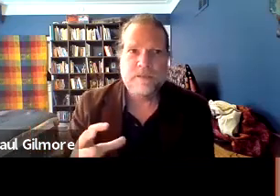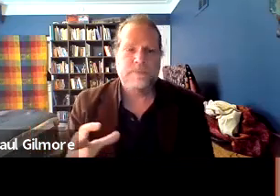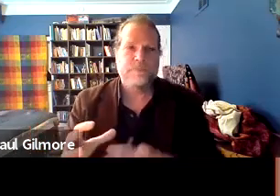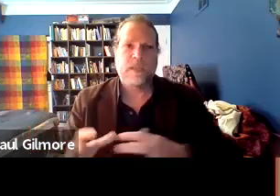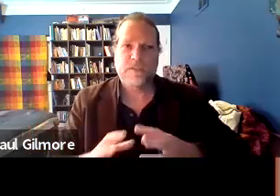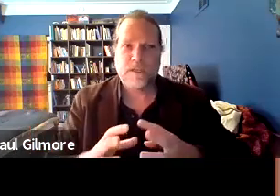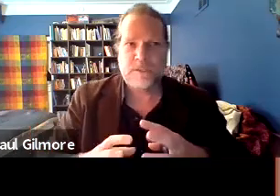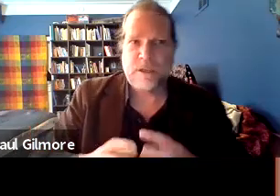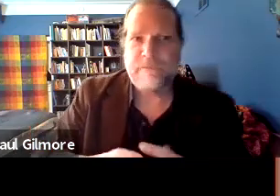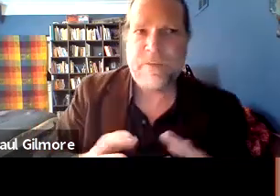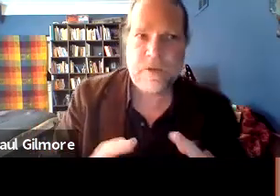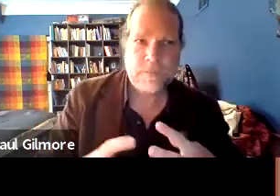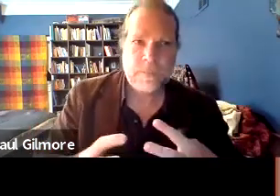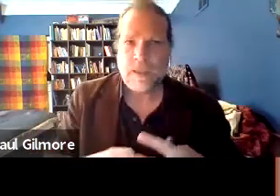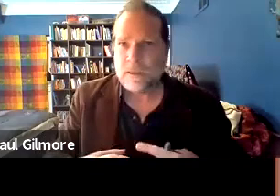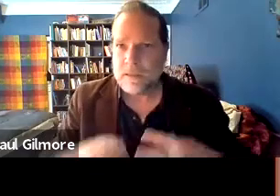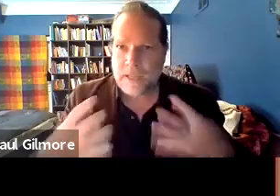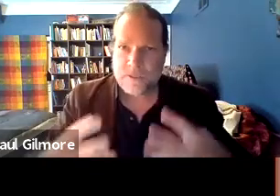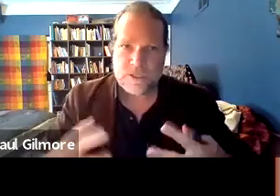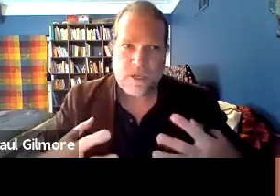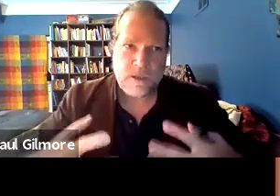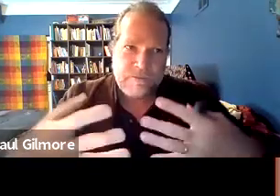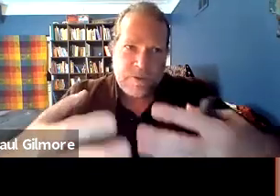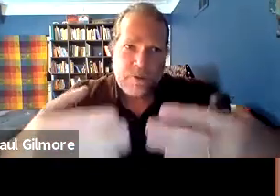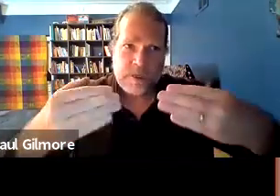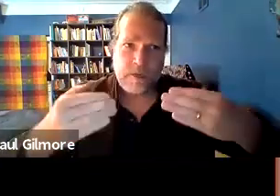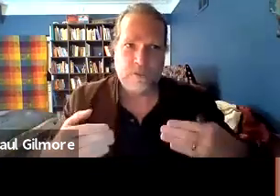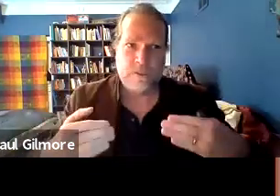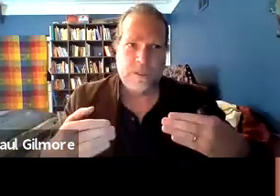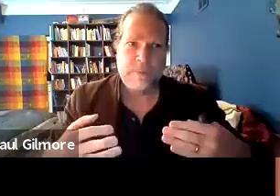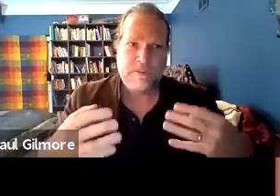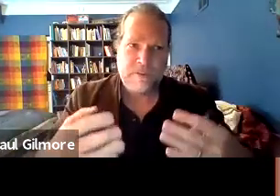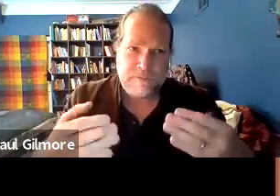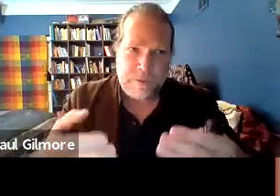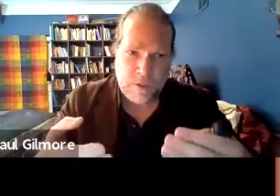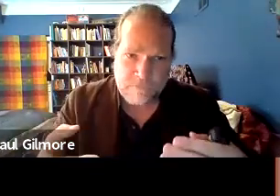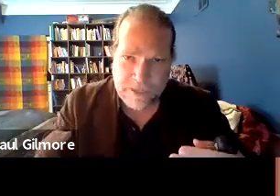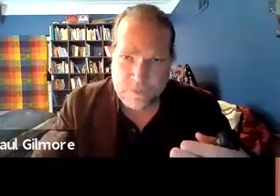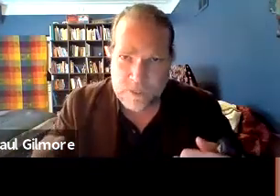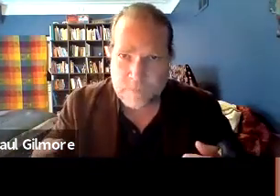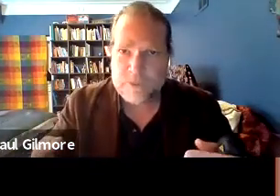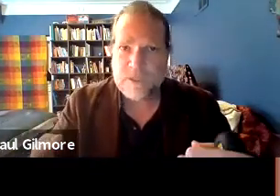this, it's, it's a fear, not just of the newcomer, but of fear of that newcomers